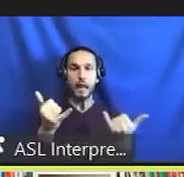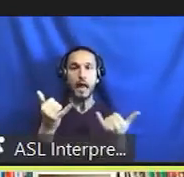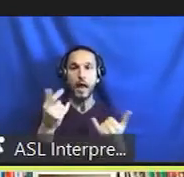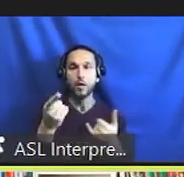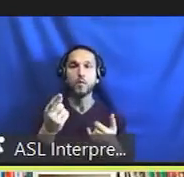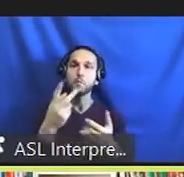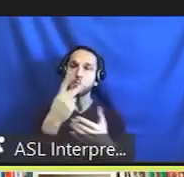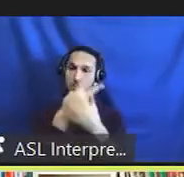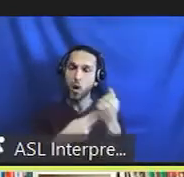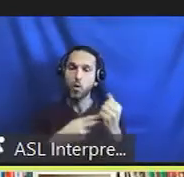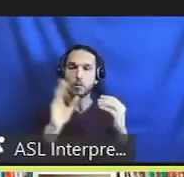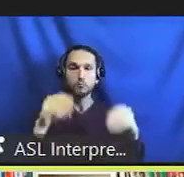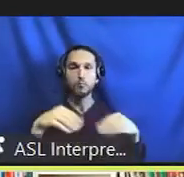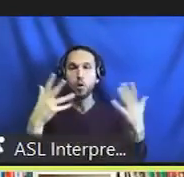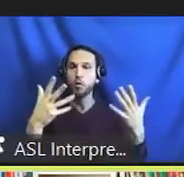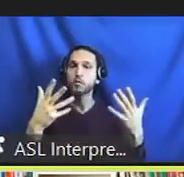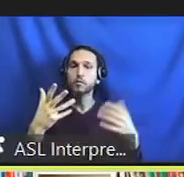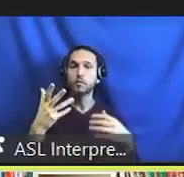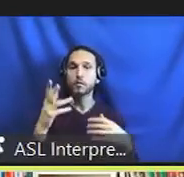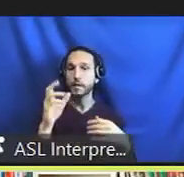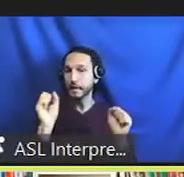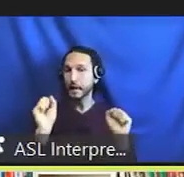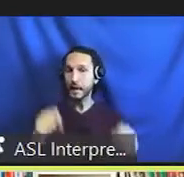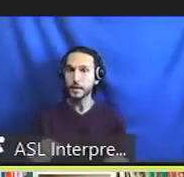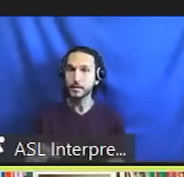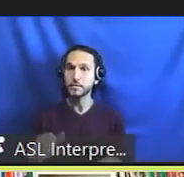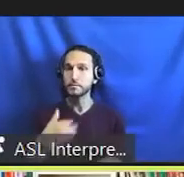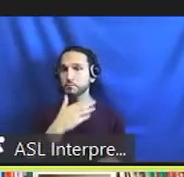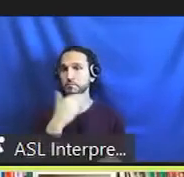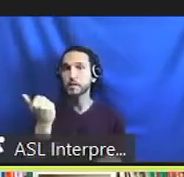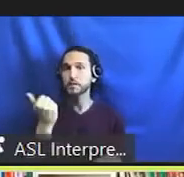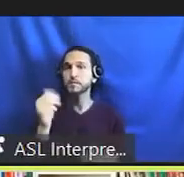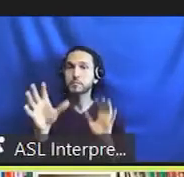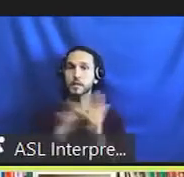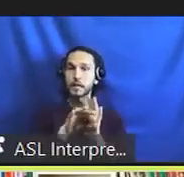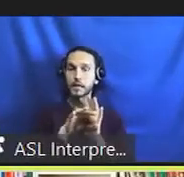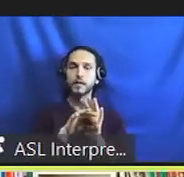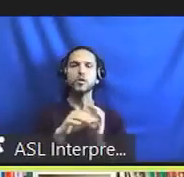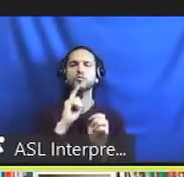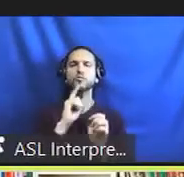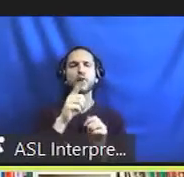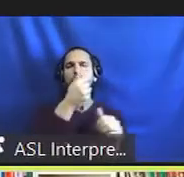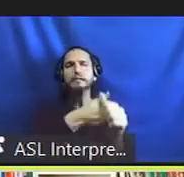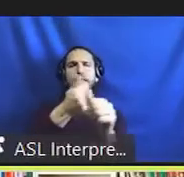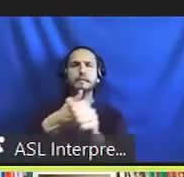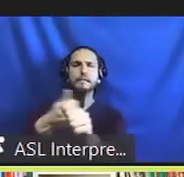both is often the best option. So it's really a case by case.